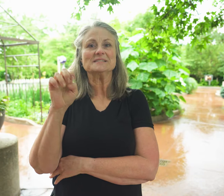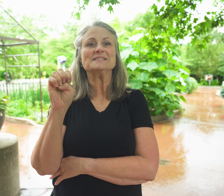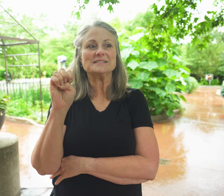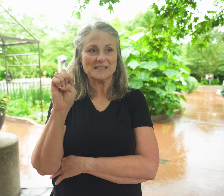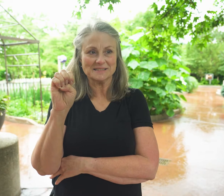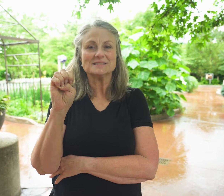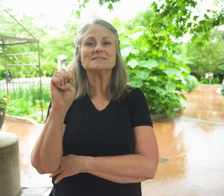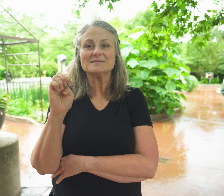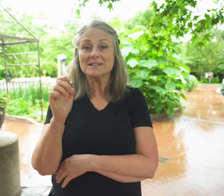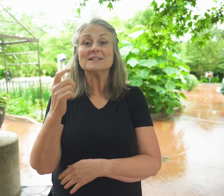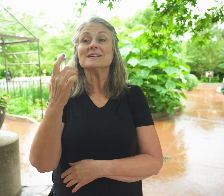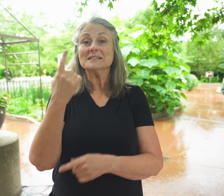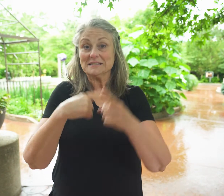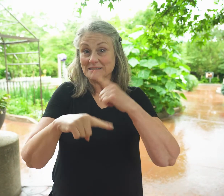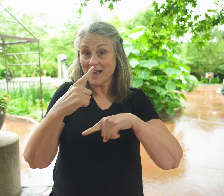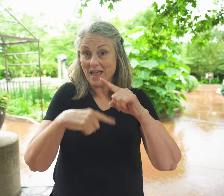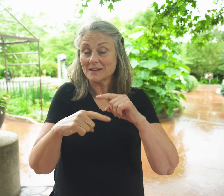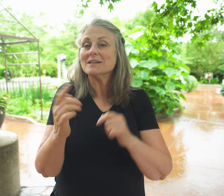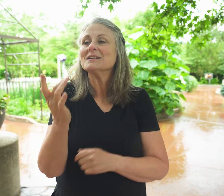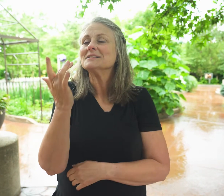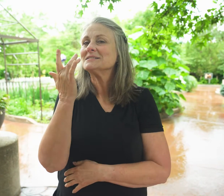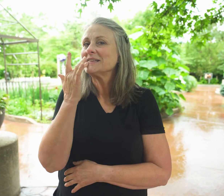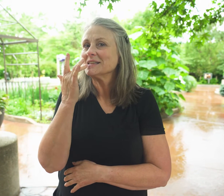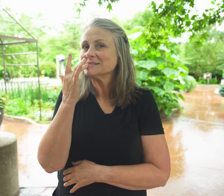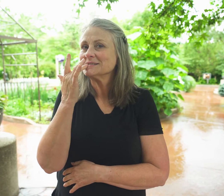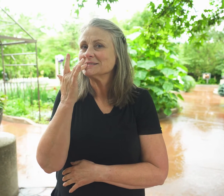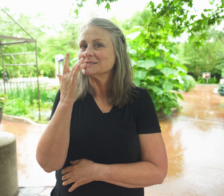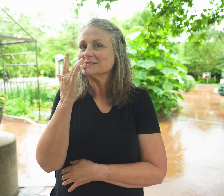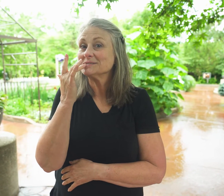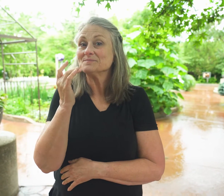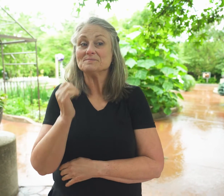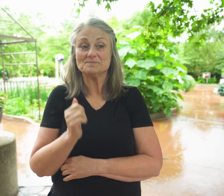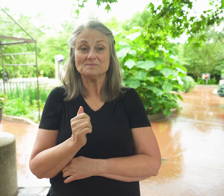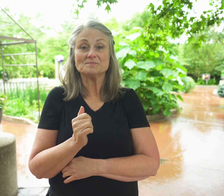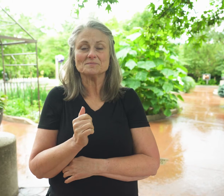We use it for our sense of taste. The sign for taste is like this.